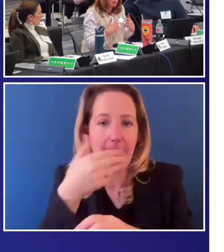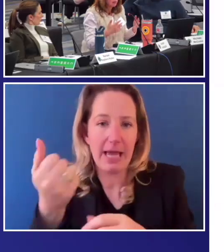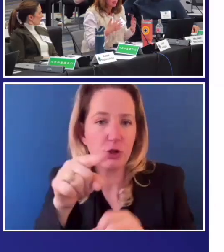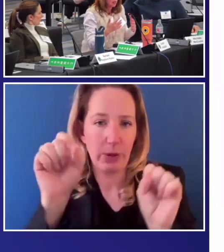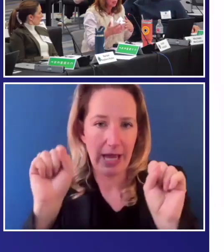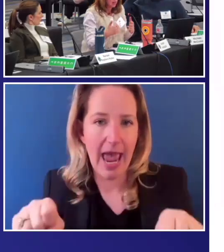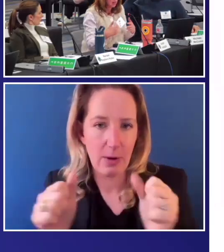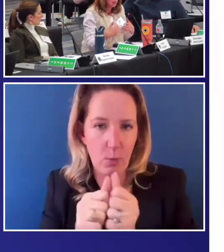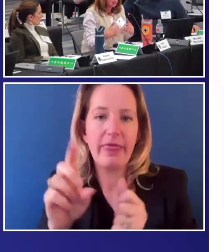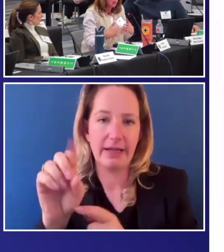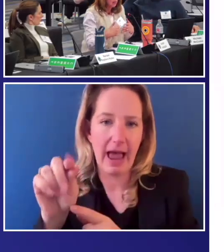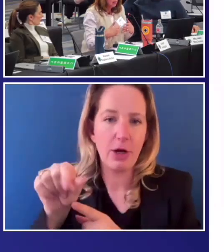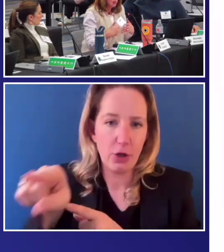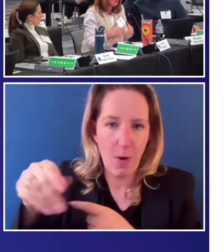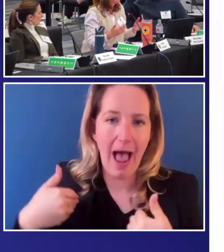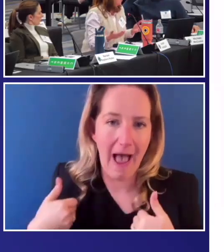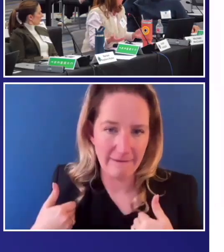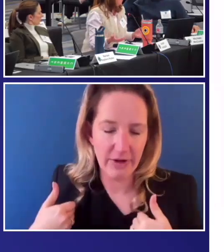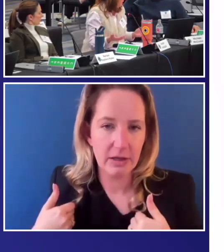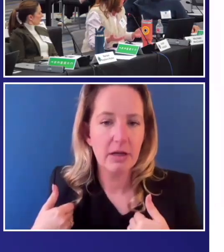to me, it's not that, it's the so what.